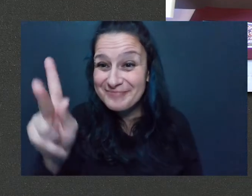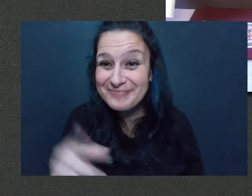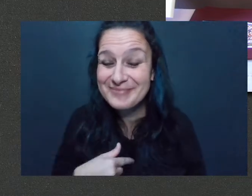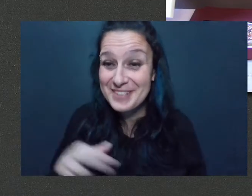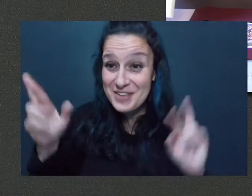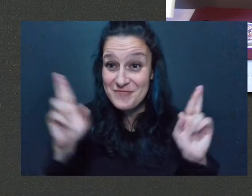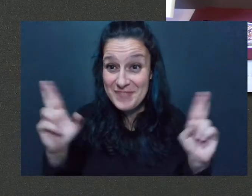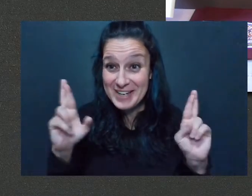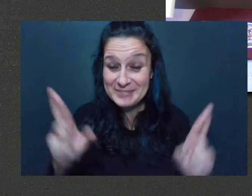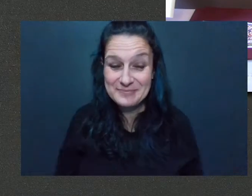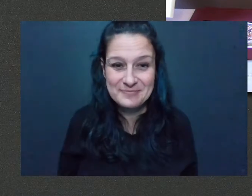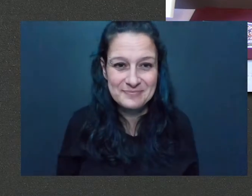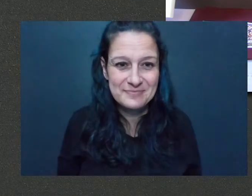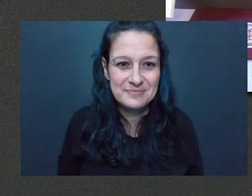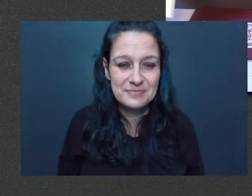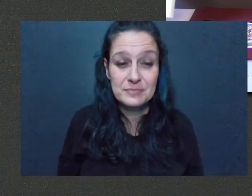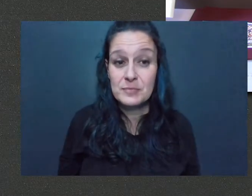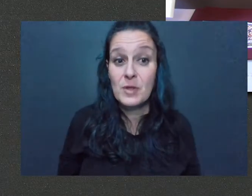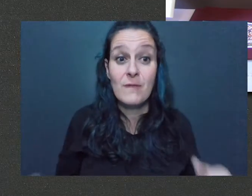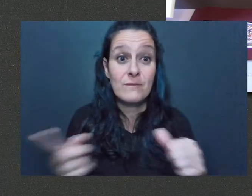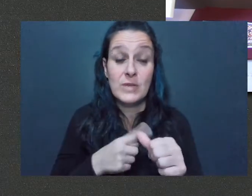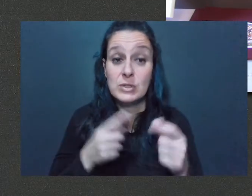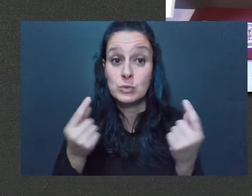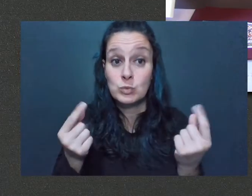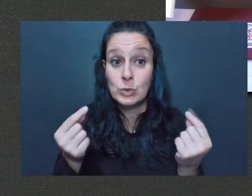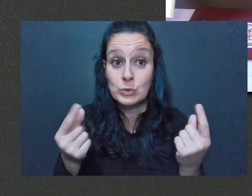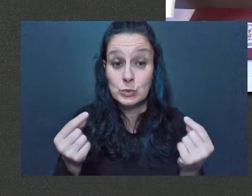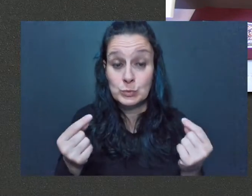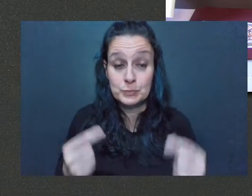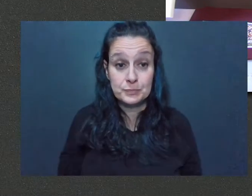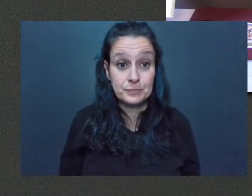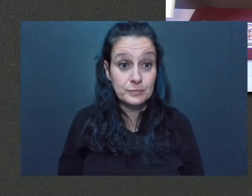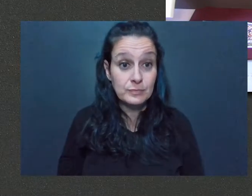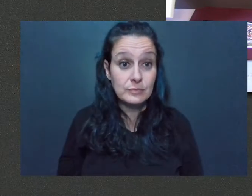Here we go. What you need to do is simply